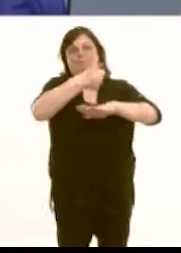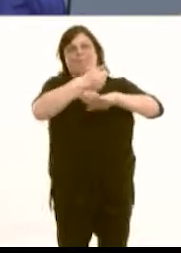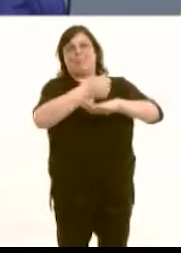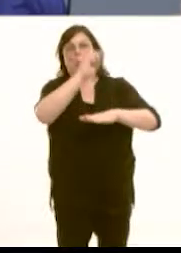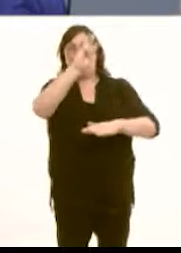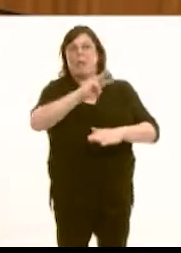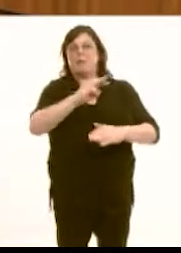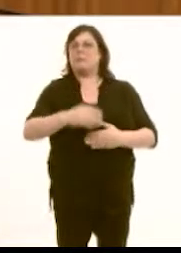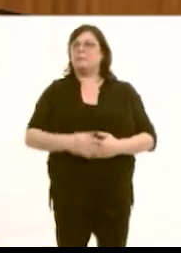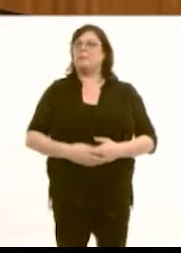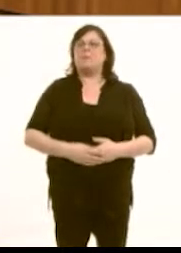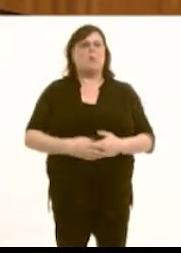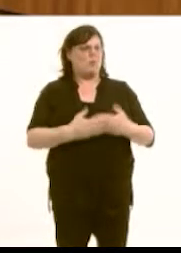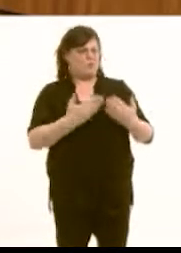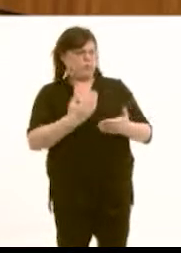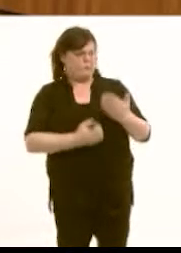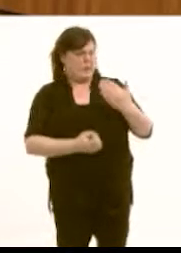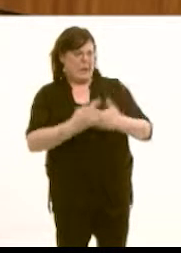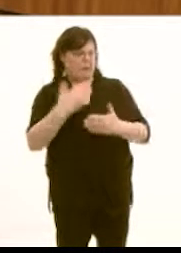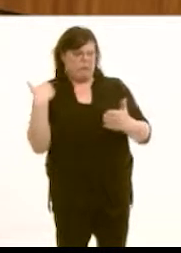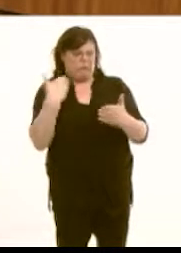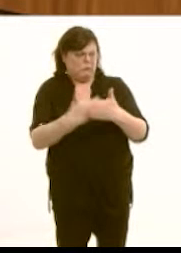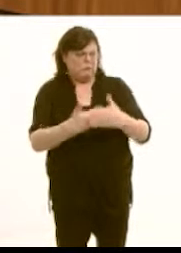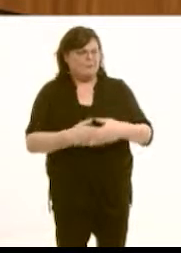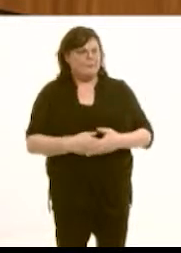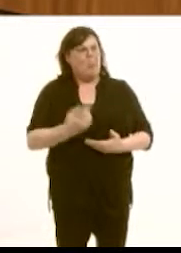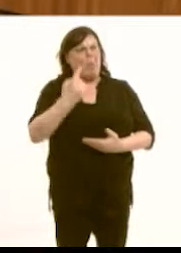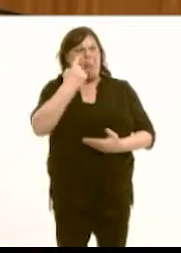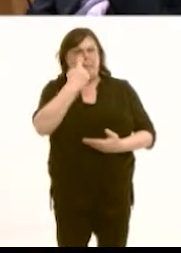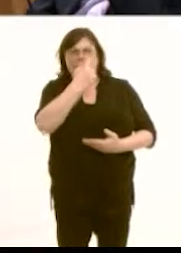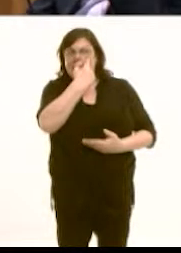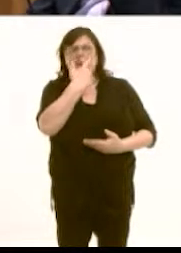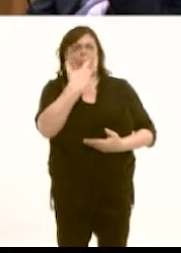Carwyn Jones: We do it already, of course, and the evidence of that is shown by the fact